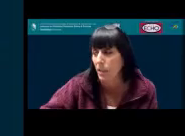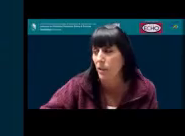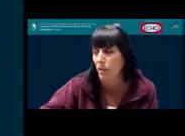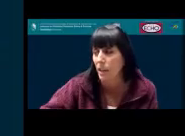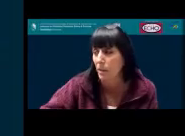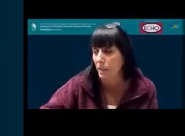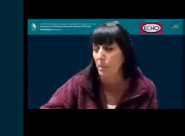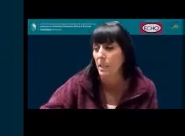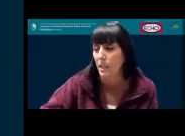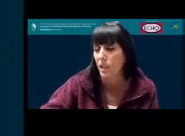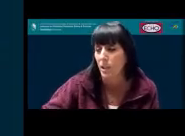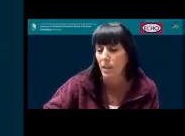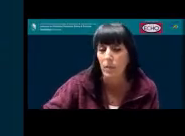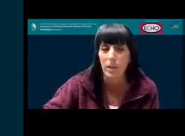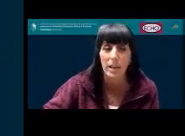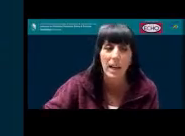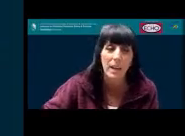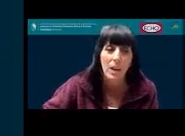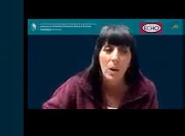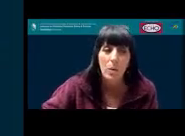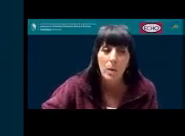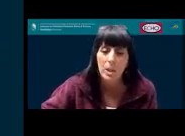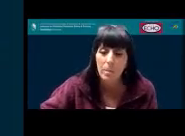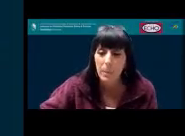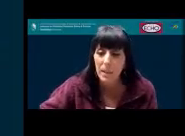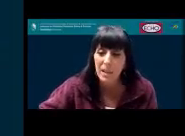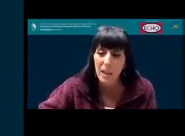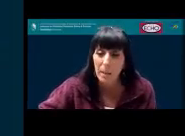your great recommendations for that which builds that